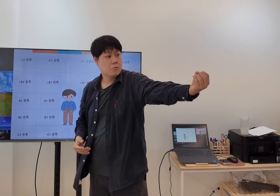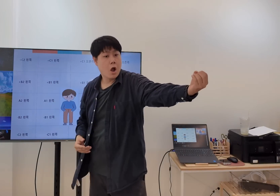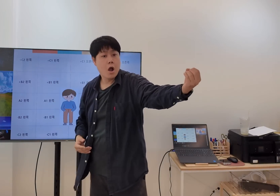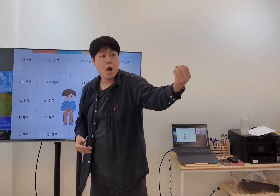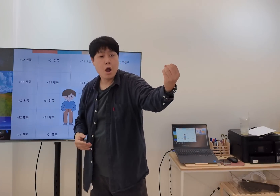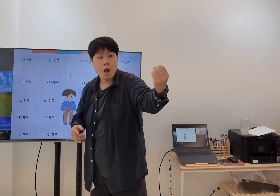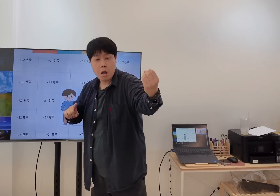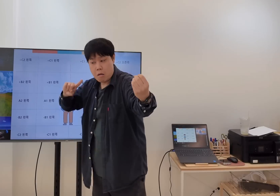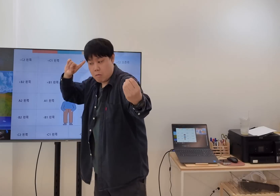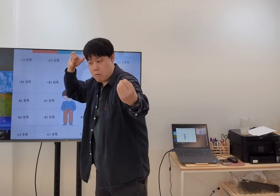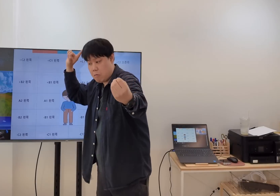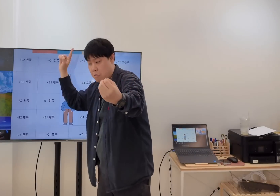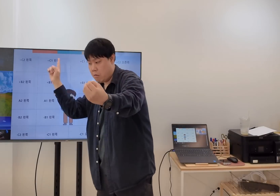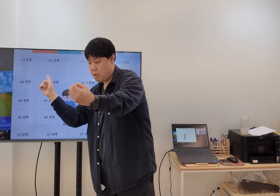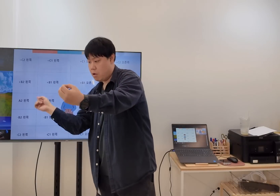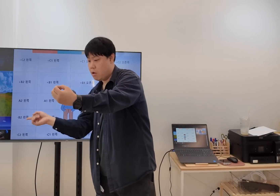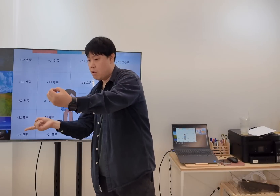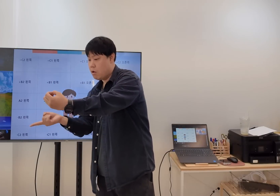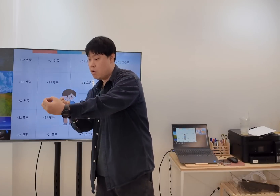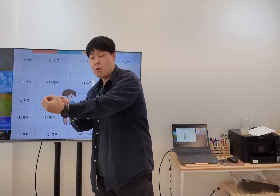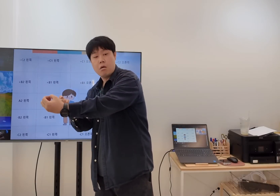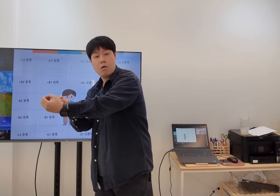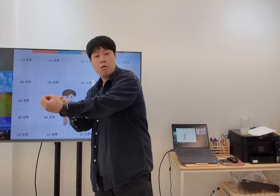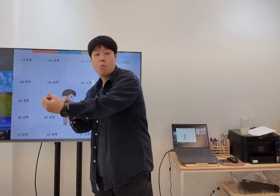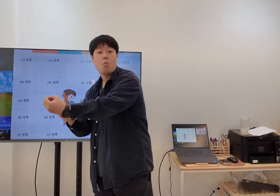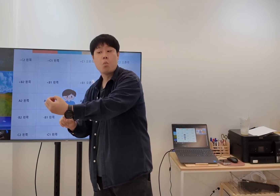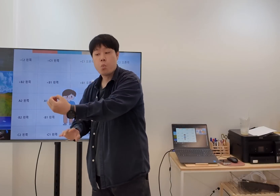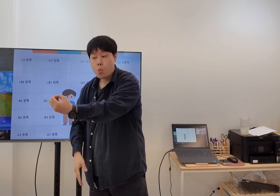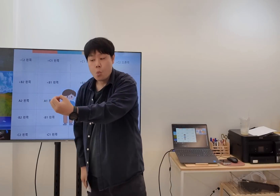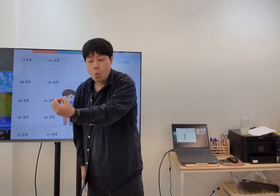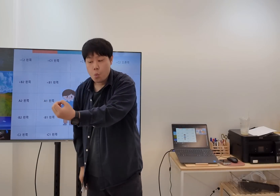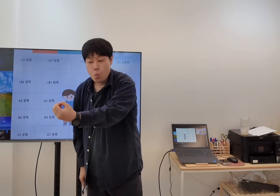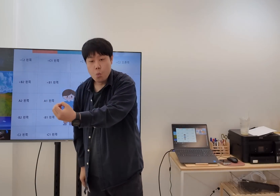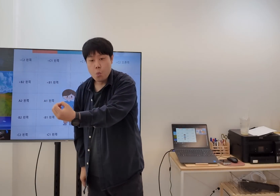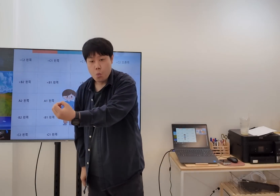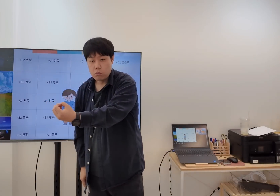The ball comes flying and he hits it with the bat. Where does the ball go?